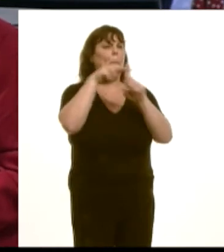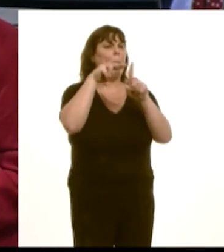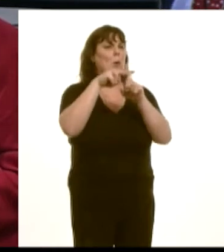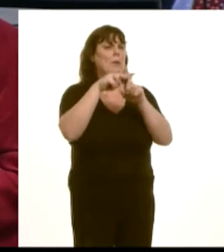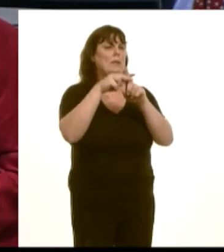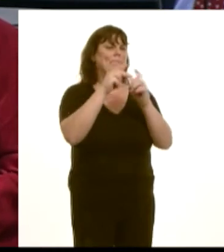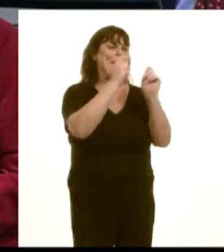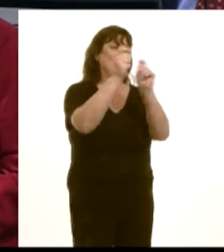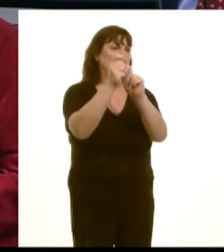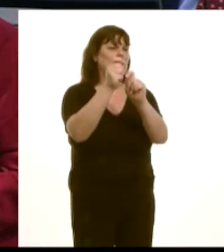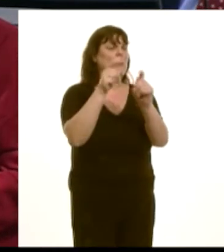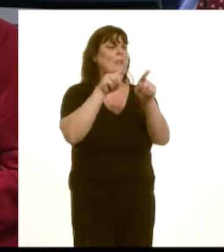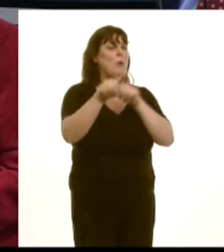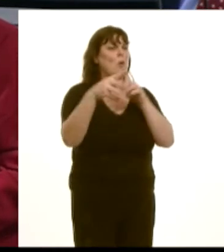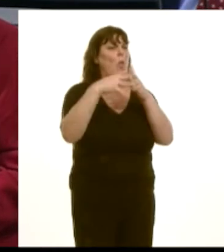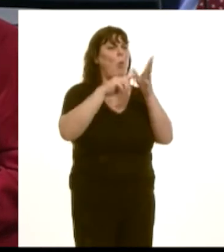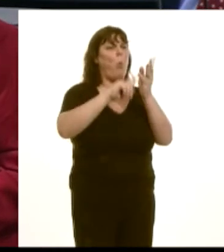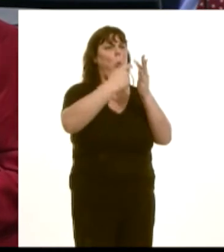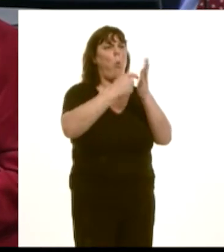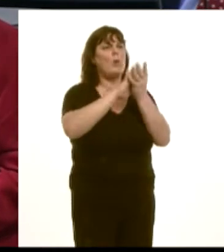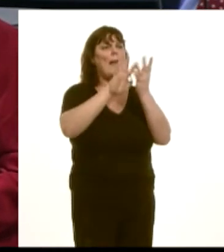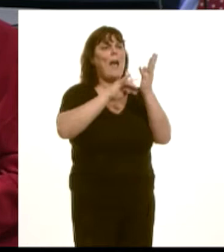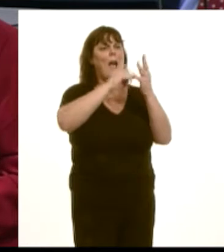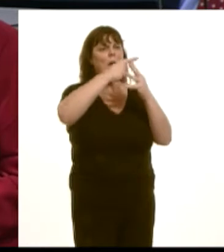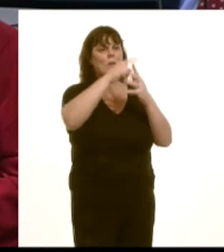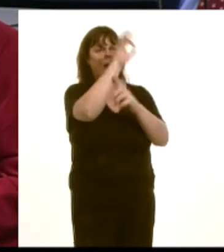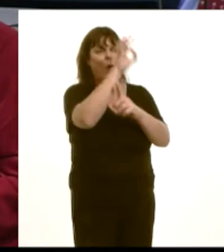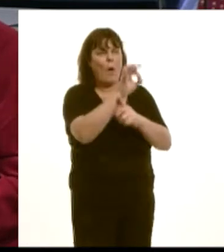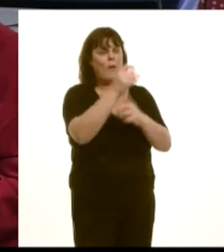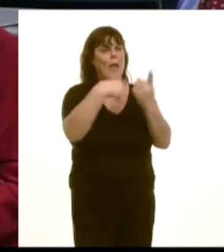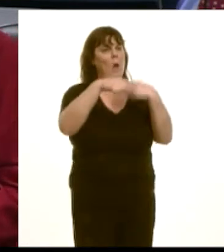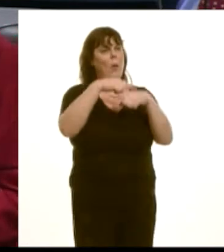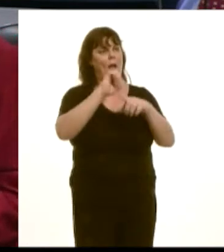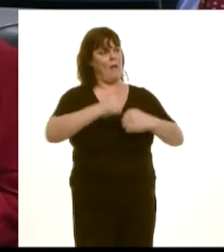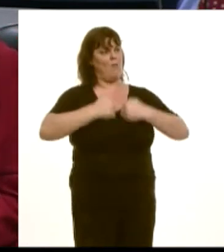and Wales has its own social services and safeguarding children procedures. So, First